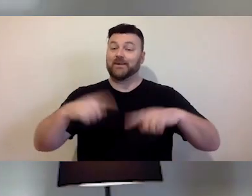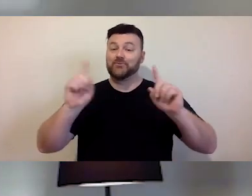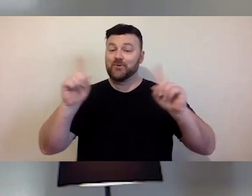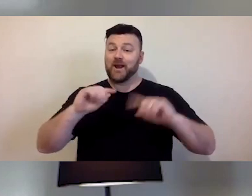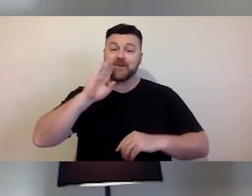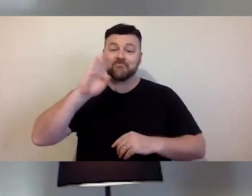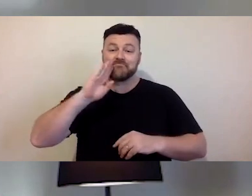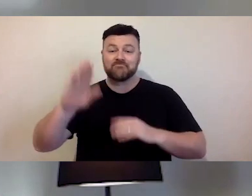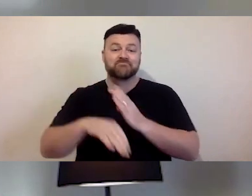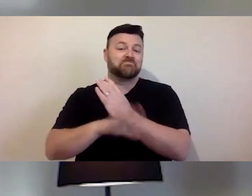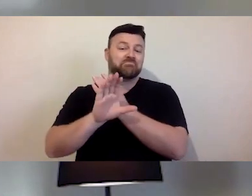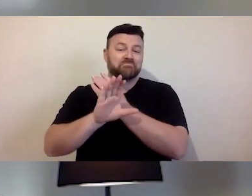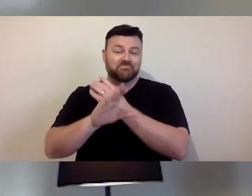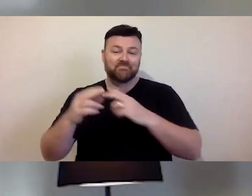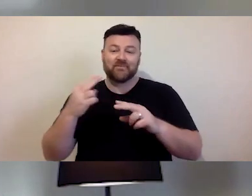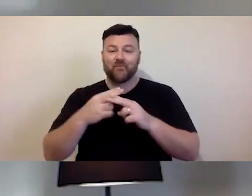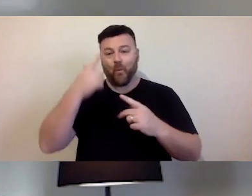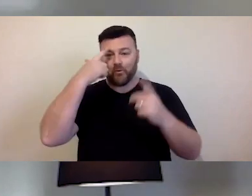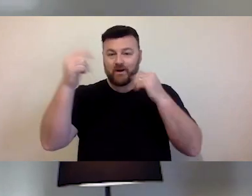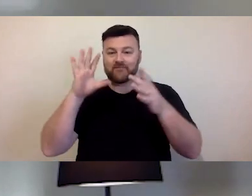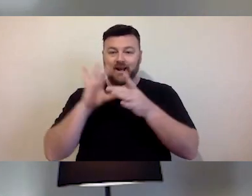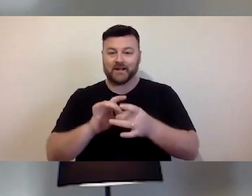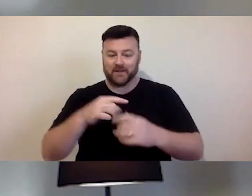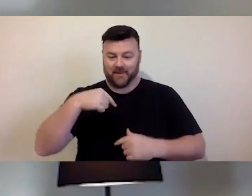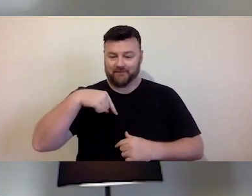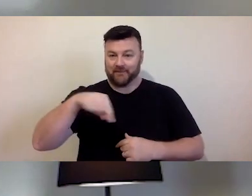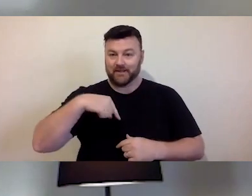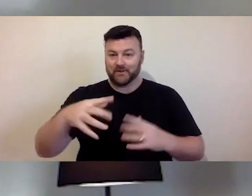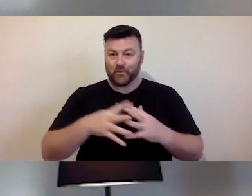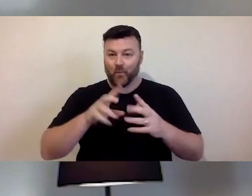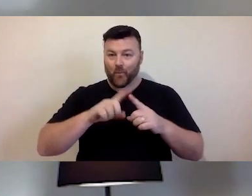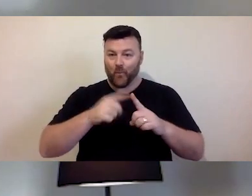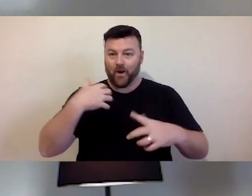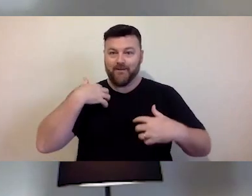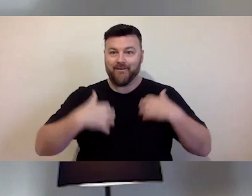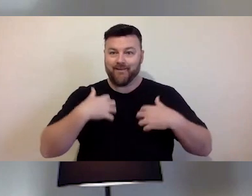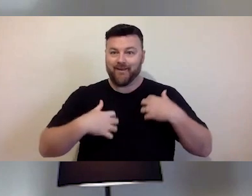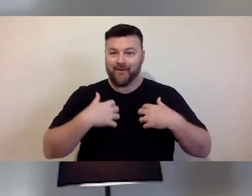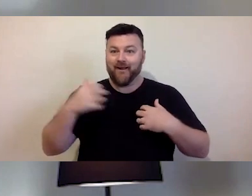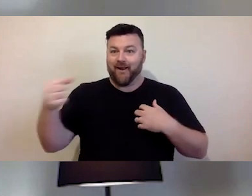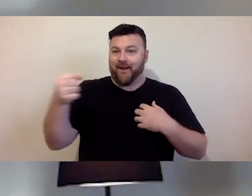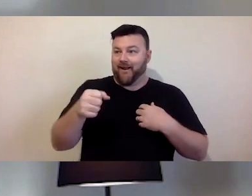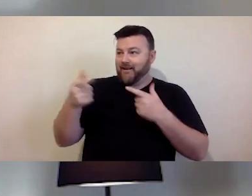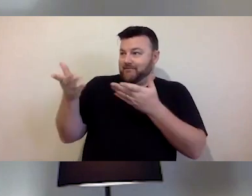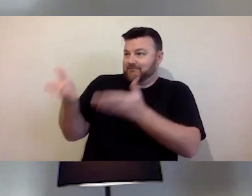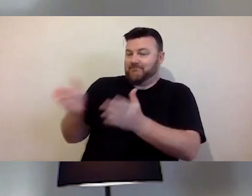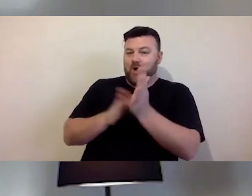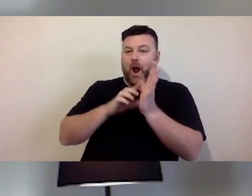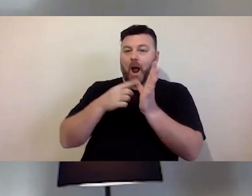This week, we are thrilled to have with us Mark Yettica-Paulson, from the Birrah,